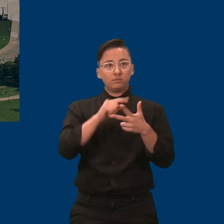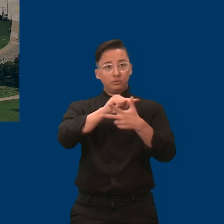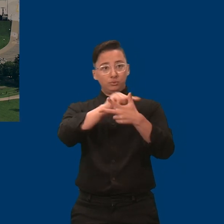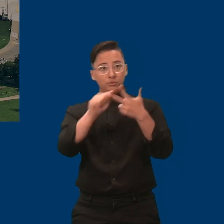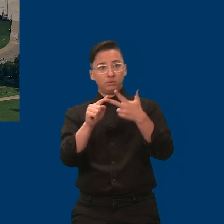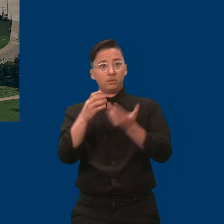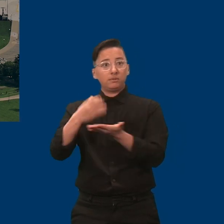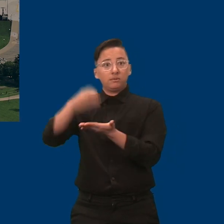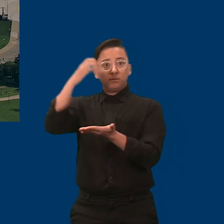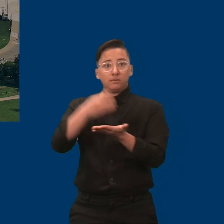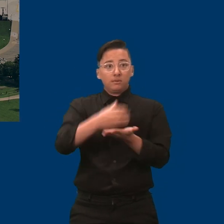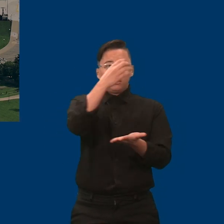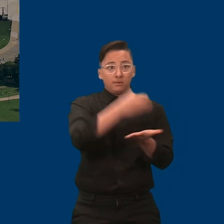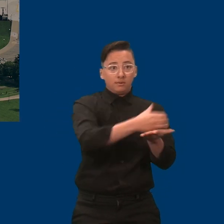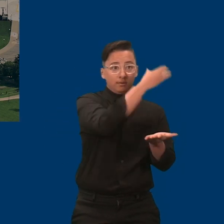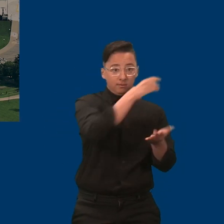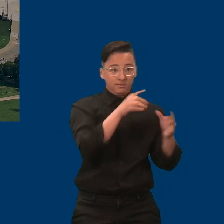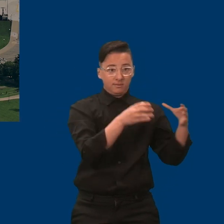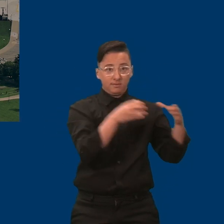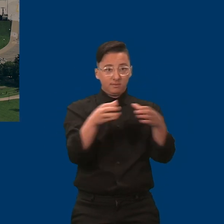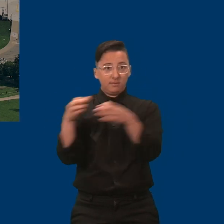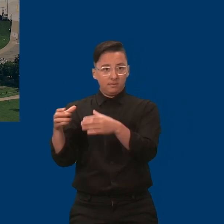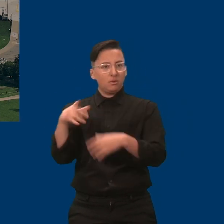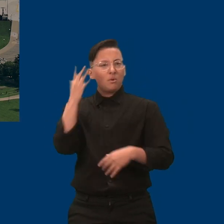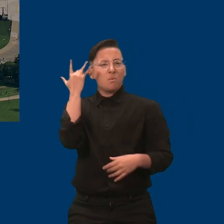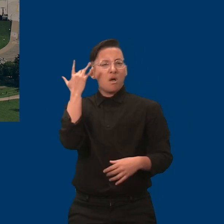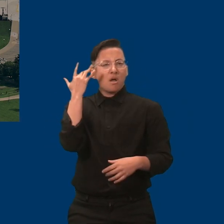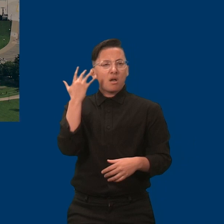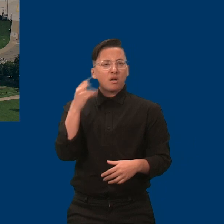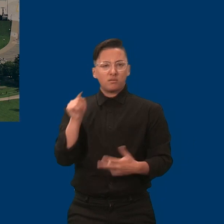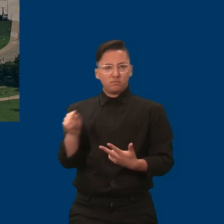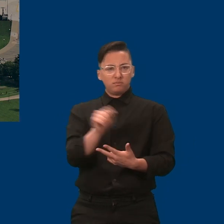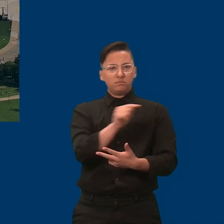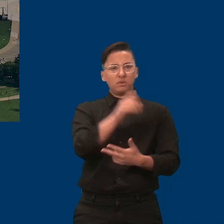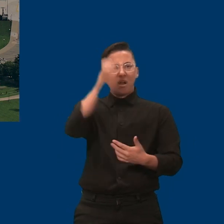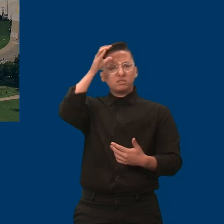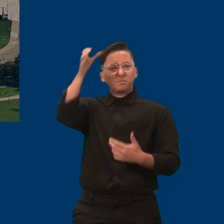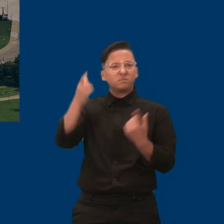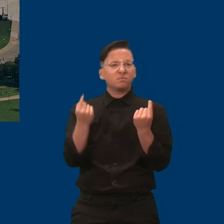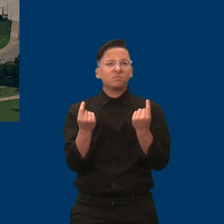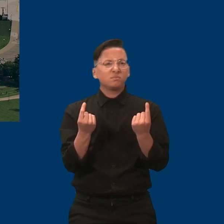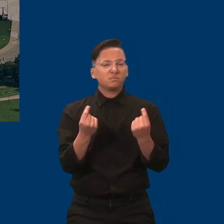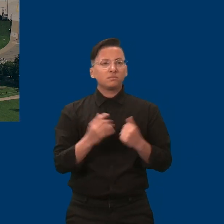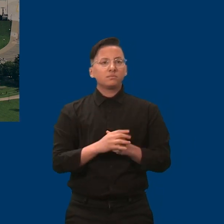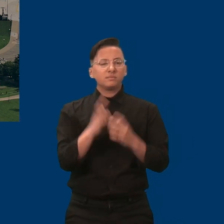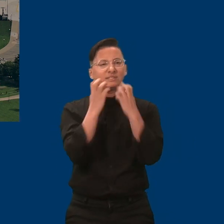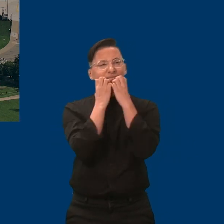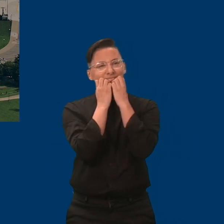because pillars are important to the structural foundation to a building. No pillar is more important than the others,